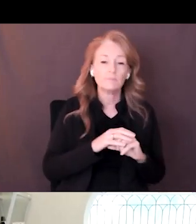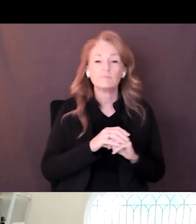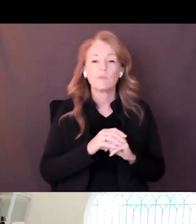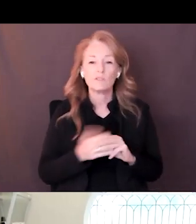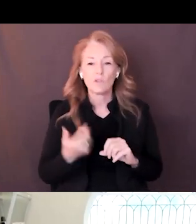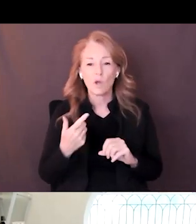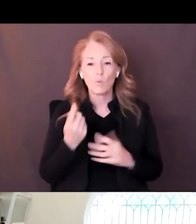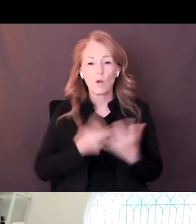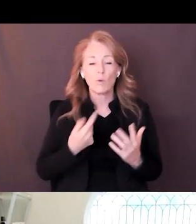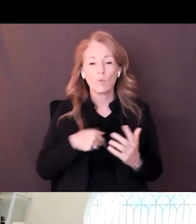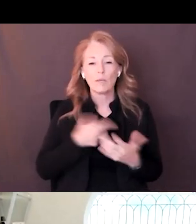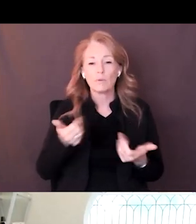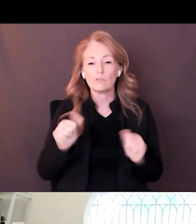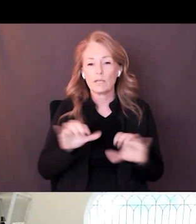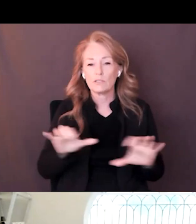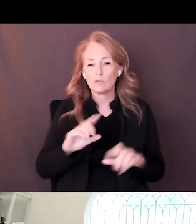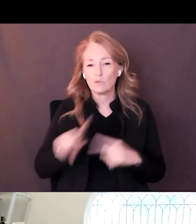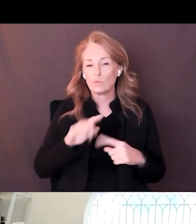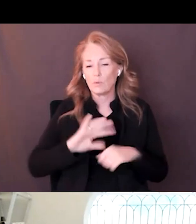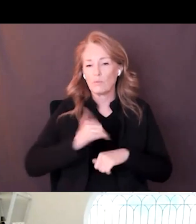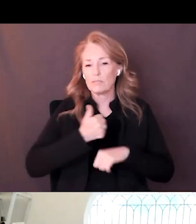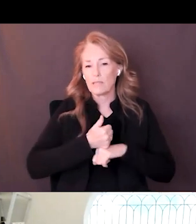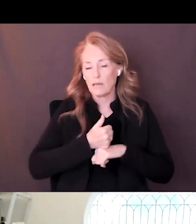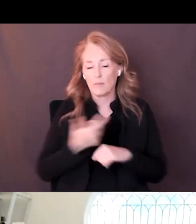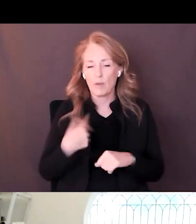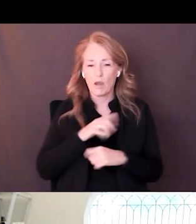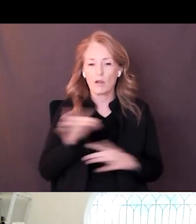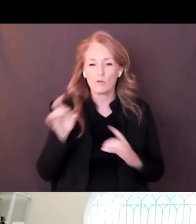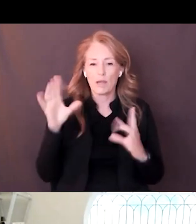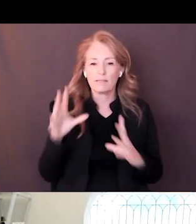WHEN WE FIRST ESTABLISHED THE CENTER IS DIFFERENT THAN WHAT THE